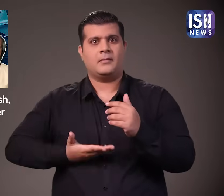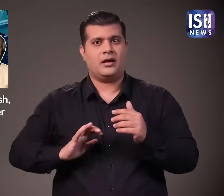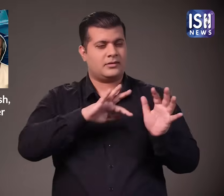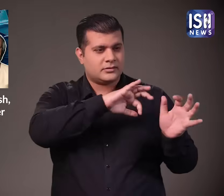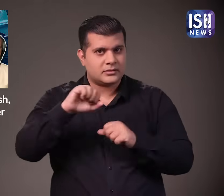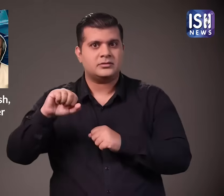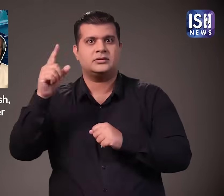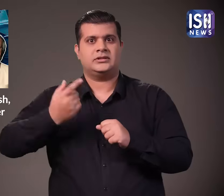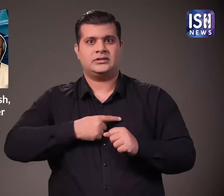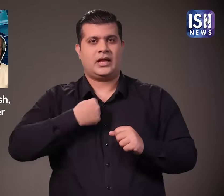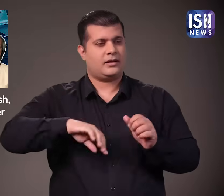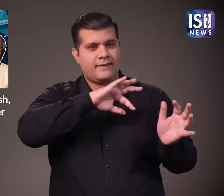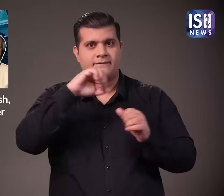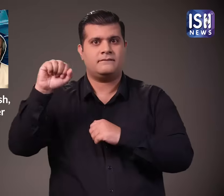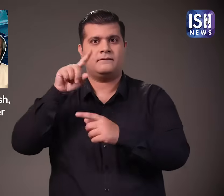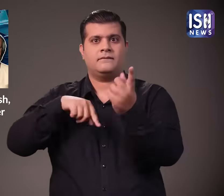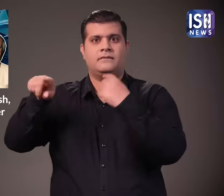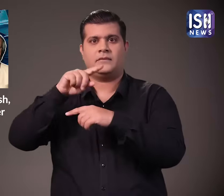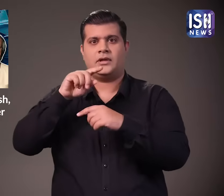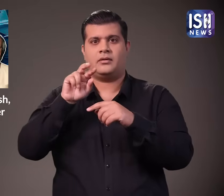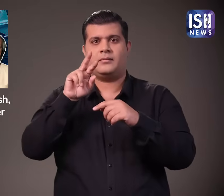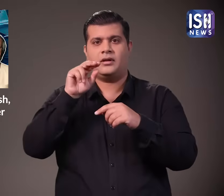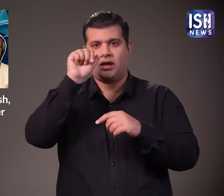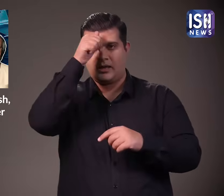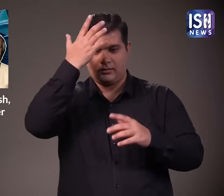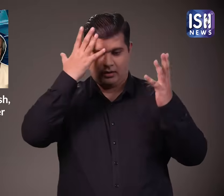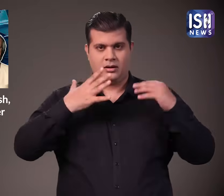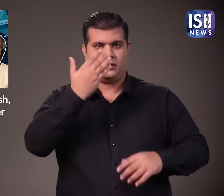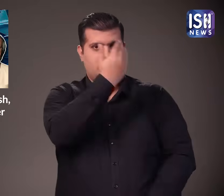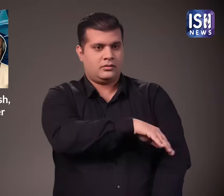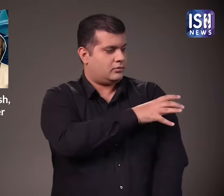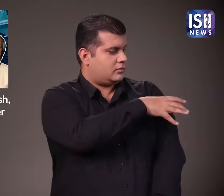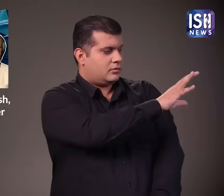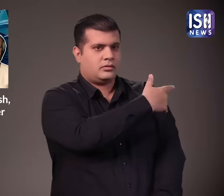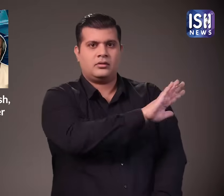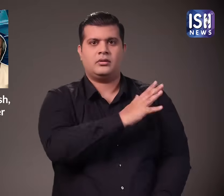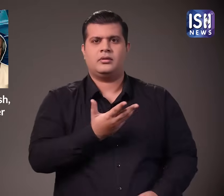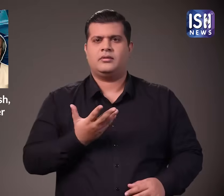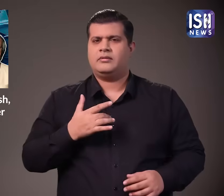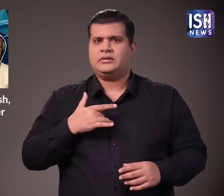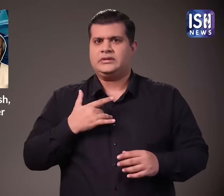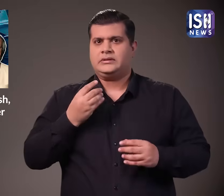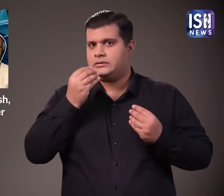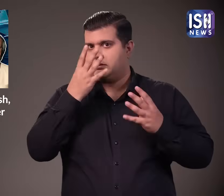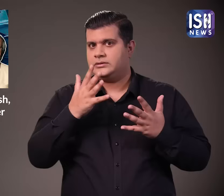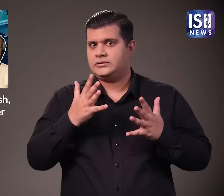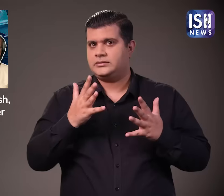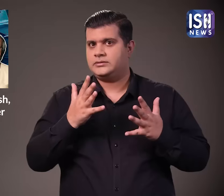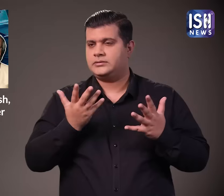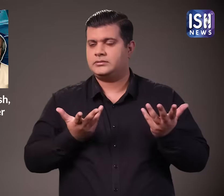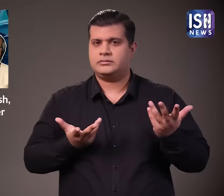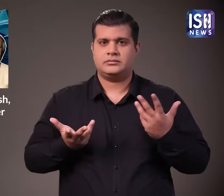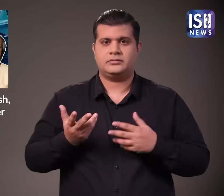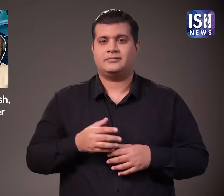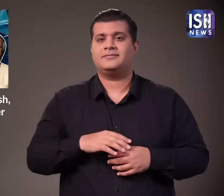Bangladesh and China could gain control, and India could lose its connection with the Northeast states.